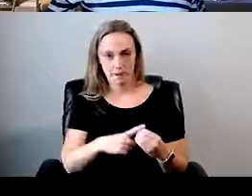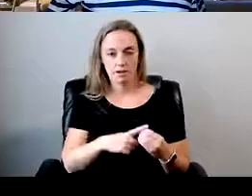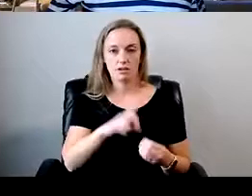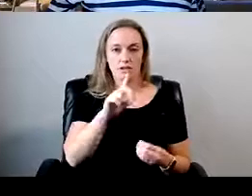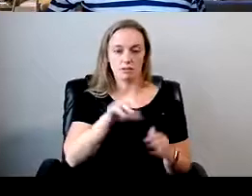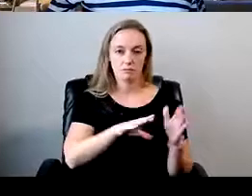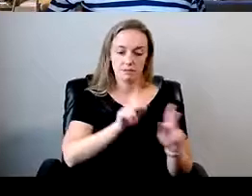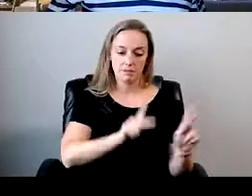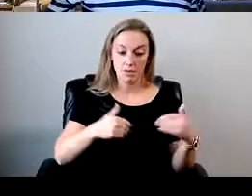So obviously,